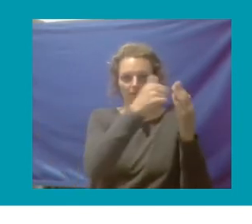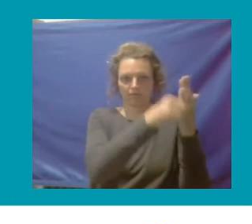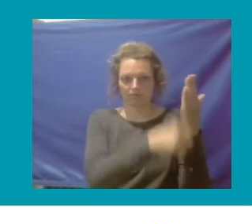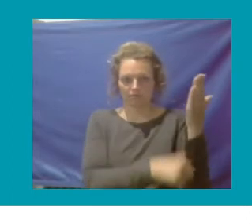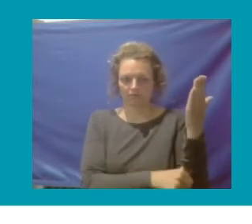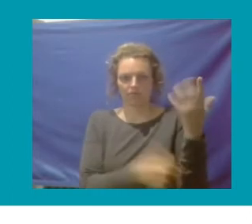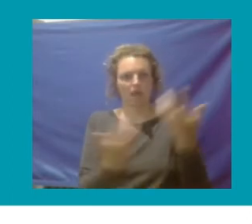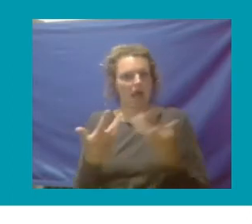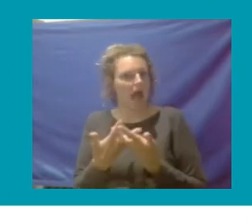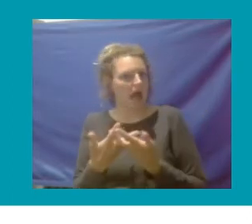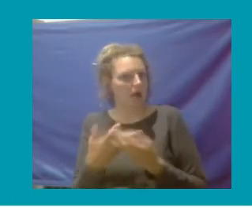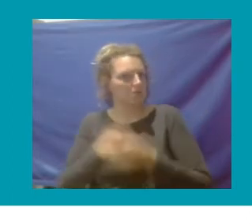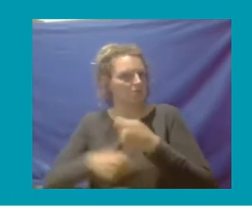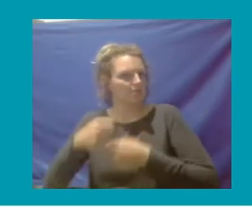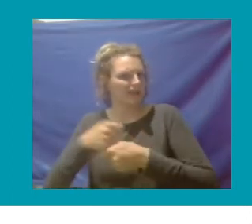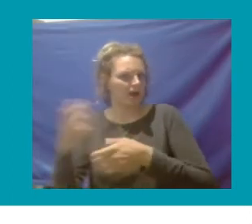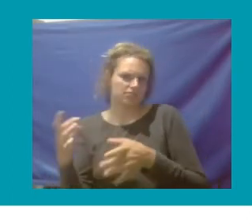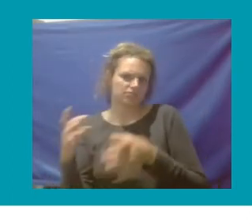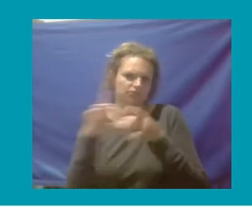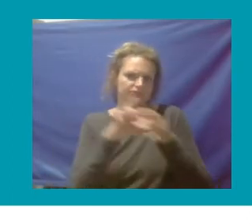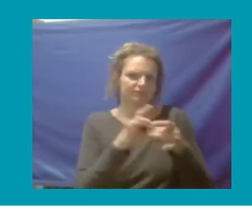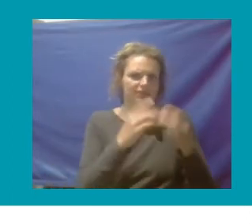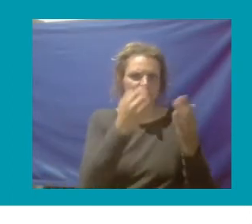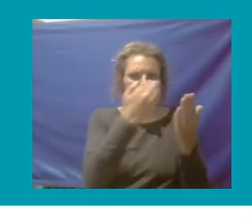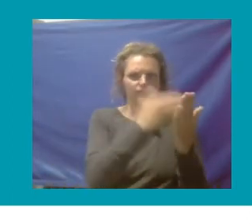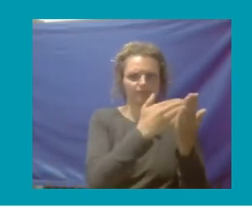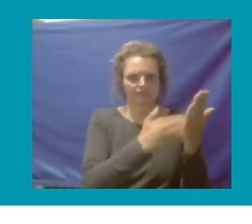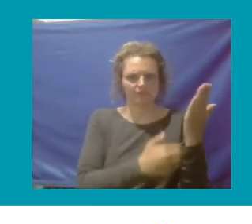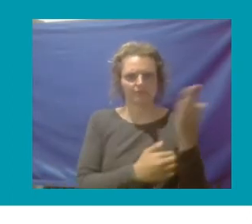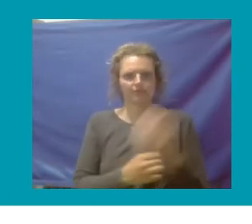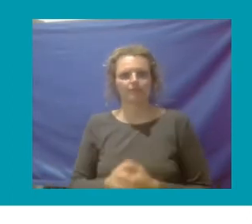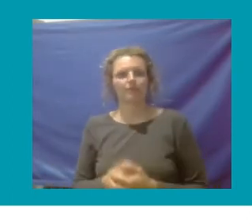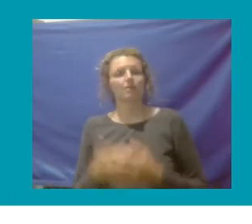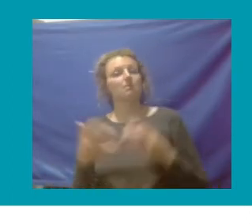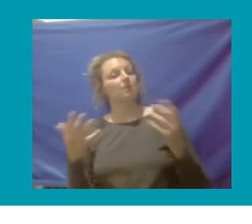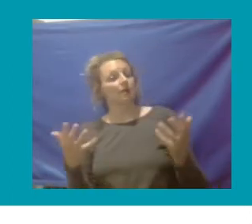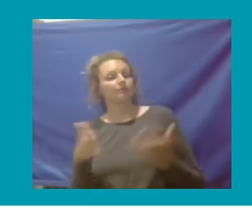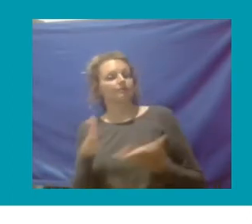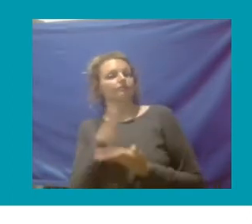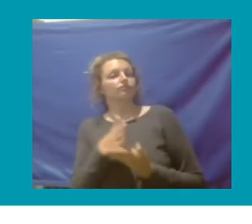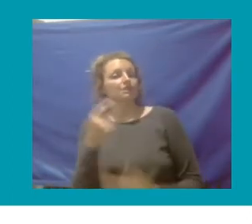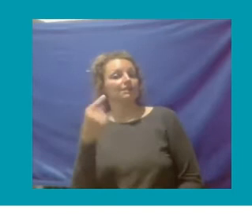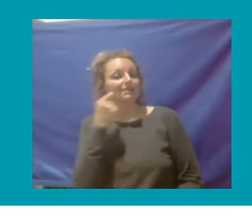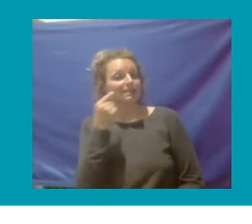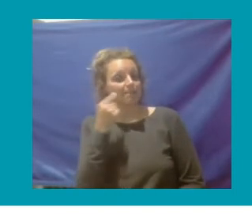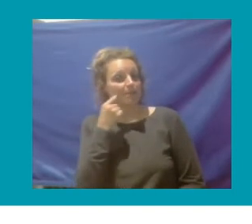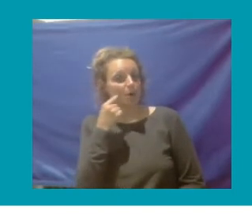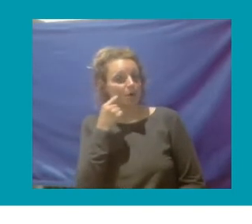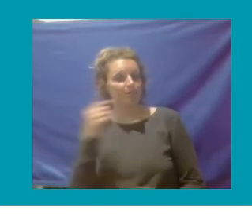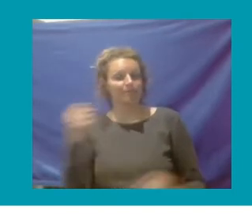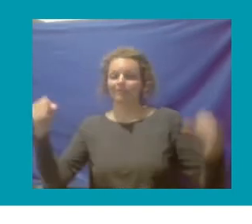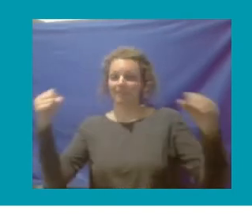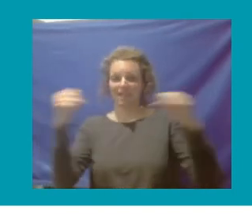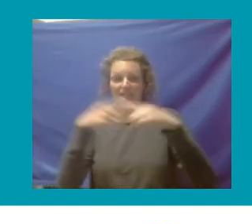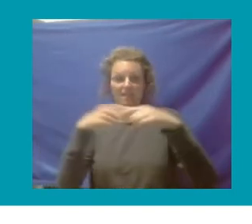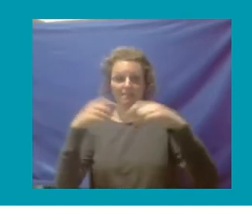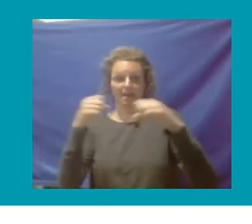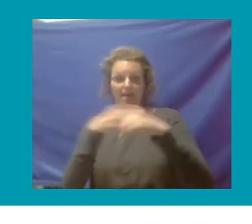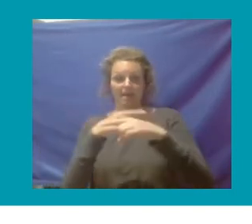the Evenbreak ecosystem? Well, it's really simple, so all they have to do is drop an email and we'll ask for a brief